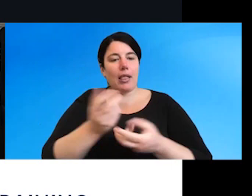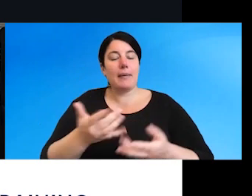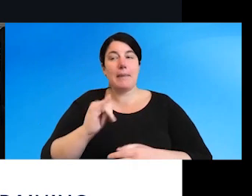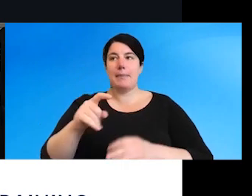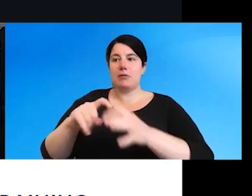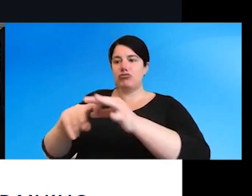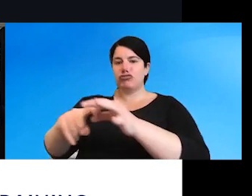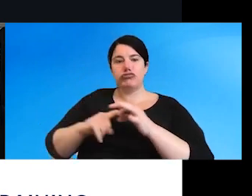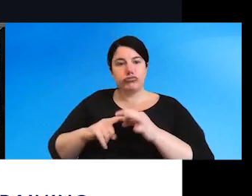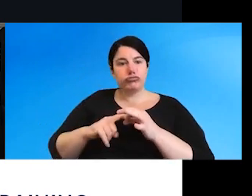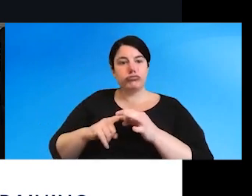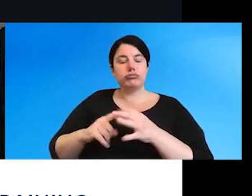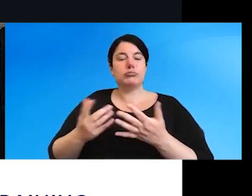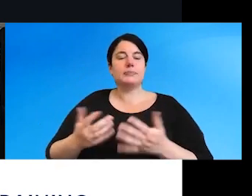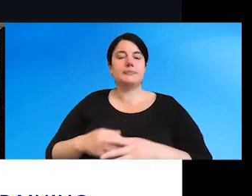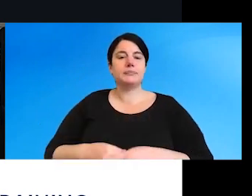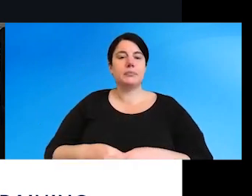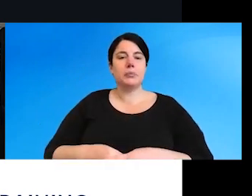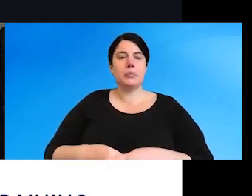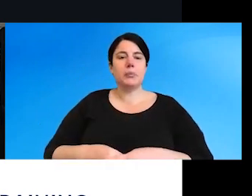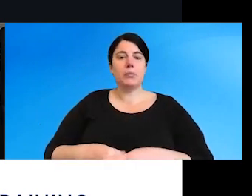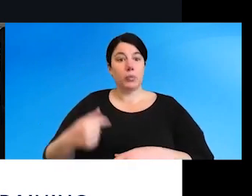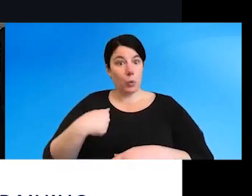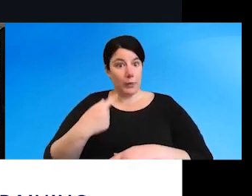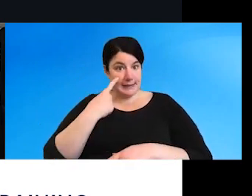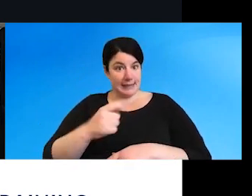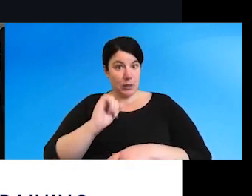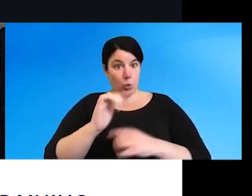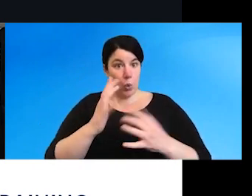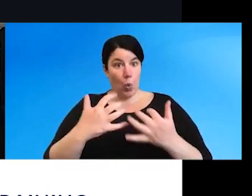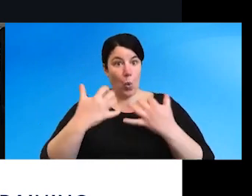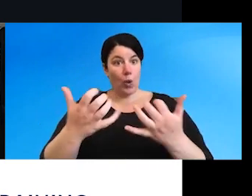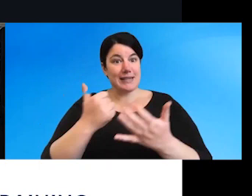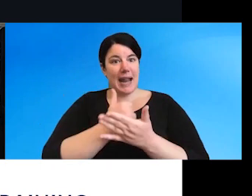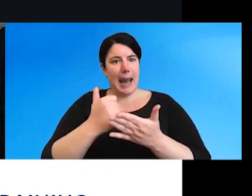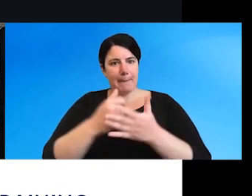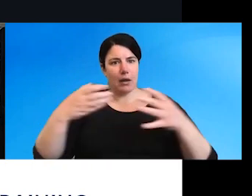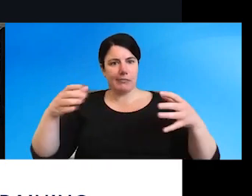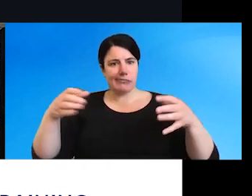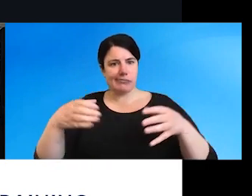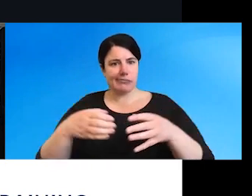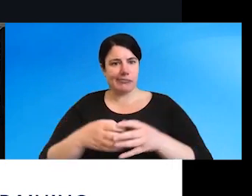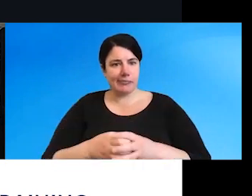In an arts context, the interviewer may say, "We see that your audience numbers are down this year. And one of your key